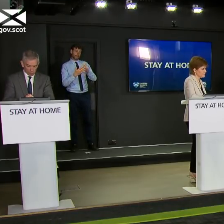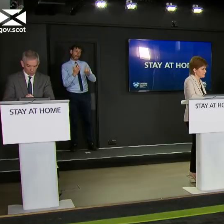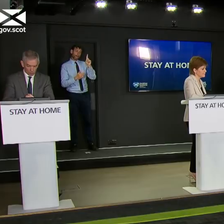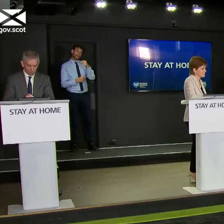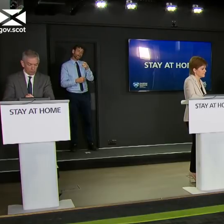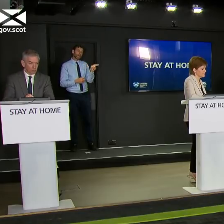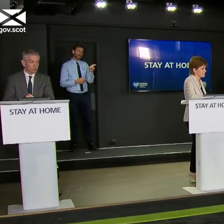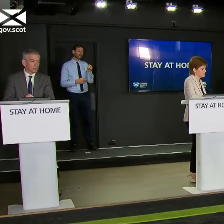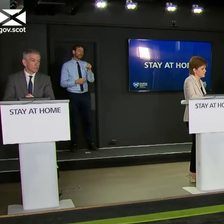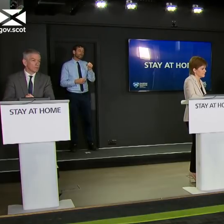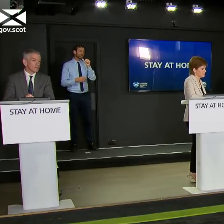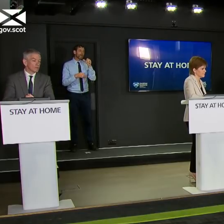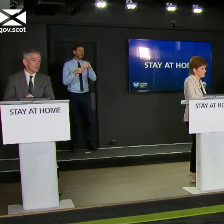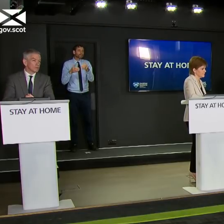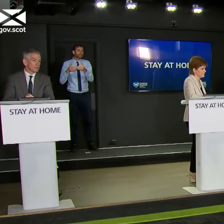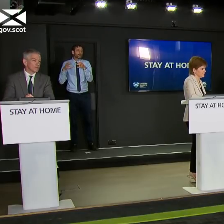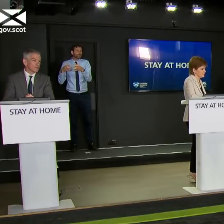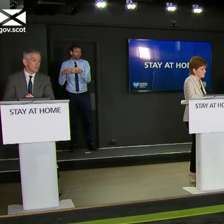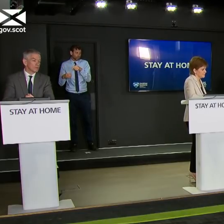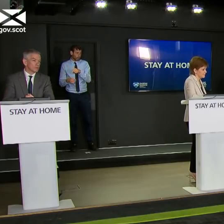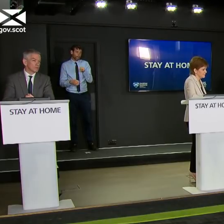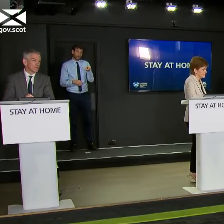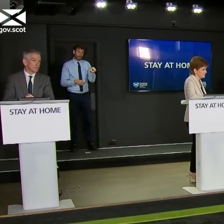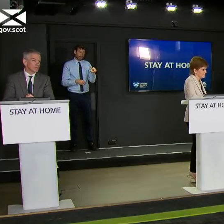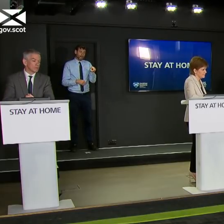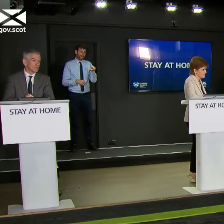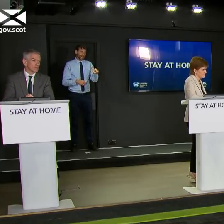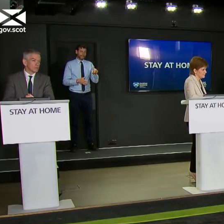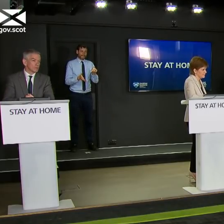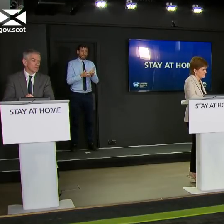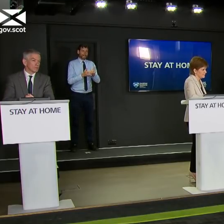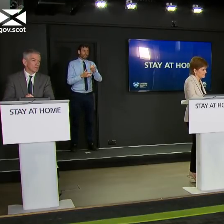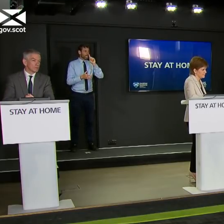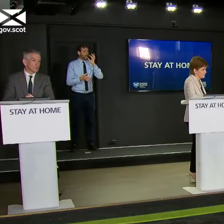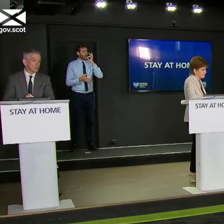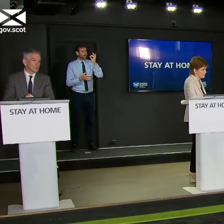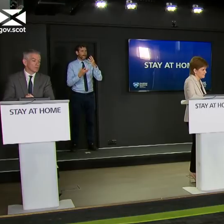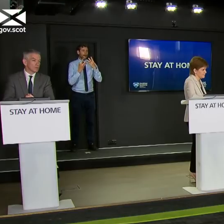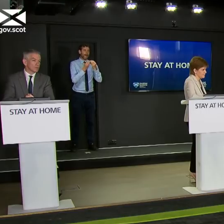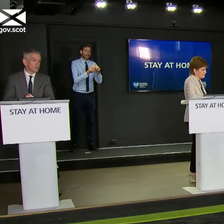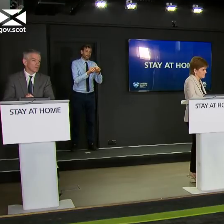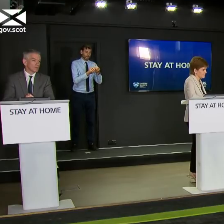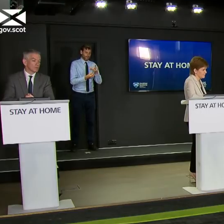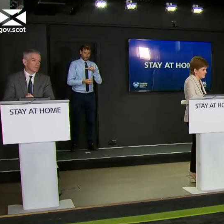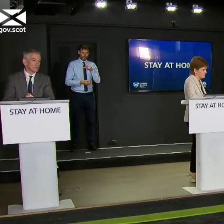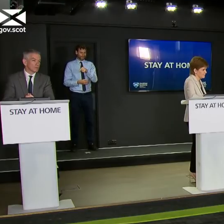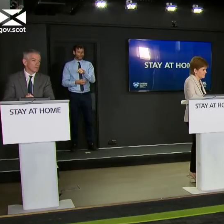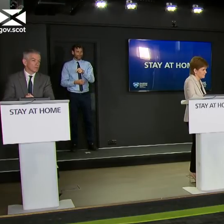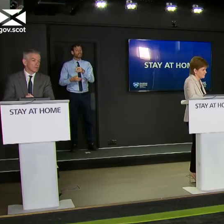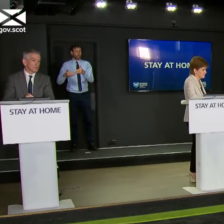do not have access to the government help as provided to those in the shielded group. And they are looking for tailored and specific advice. Is the Scottish Government looking